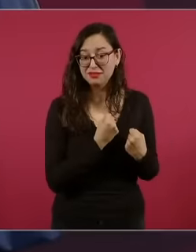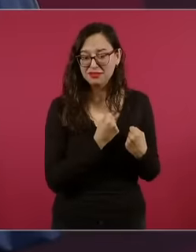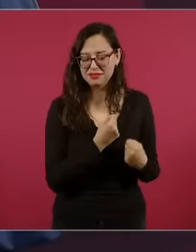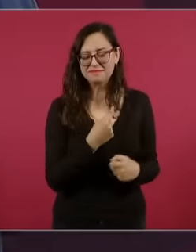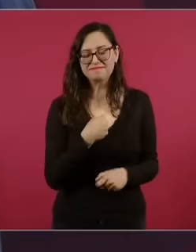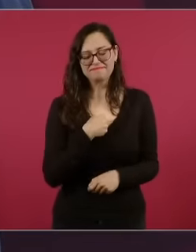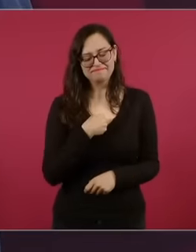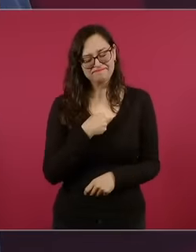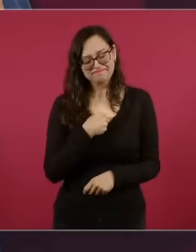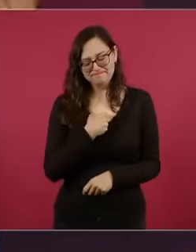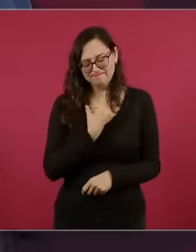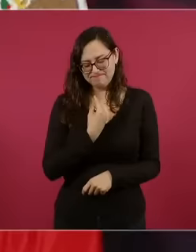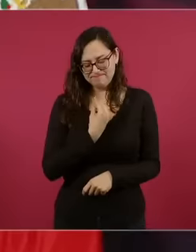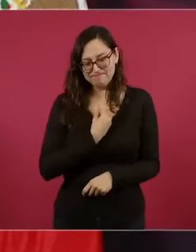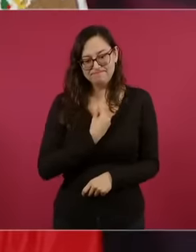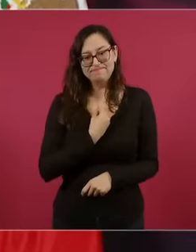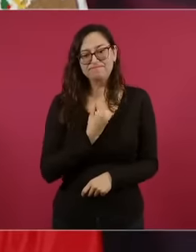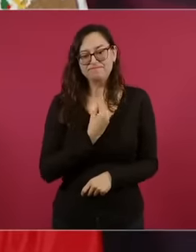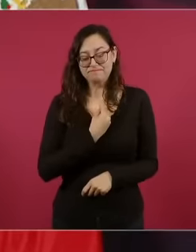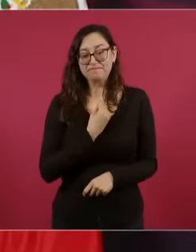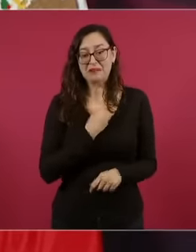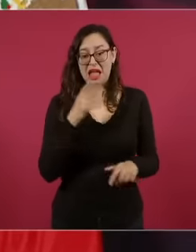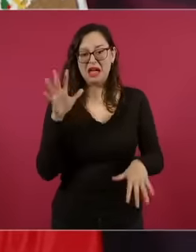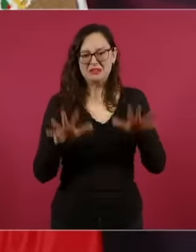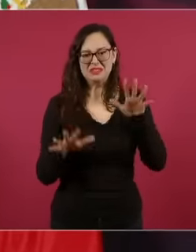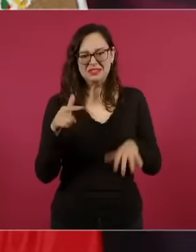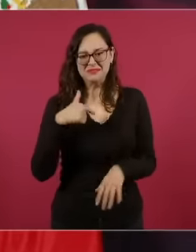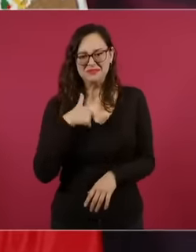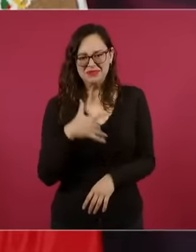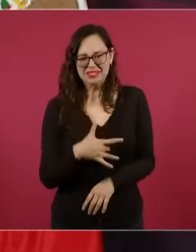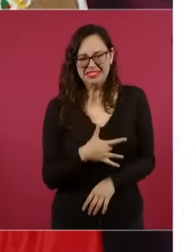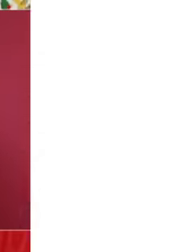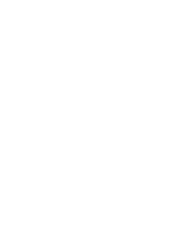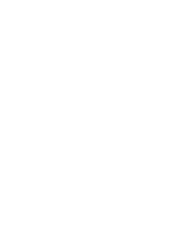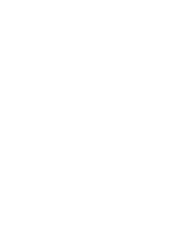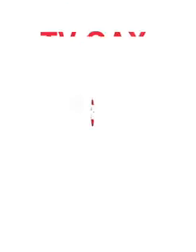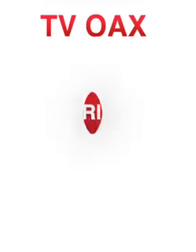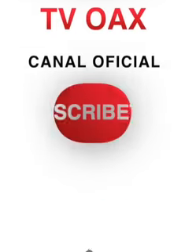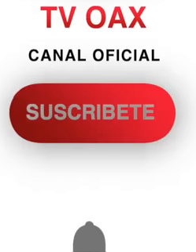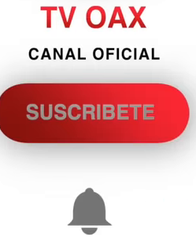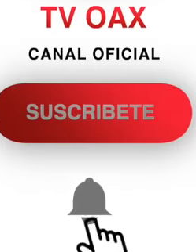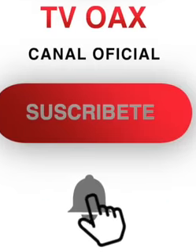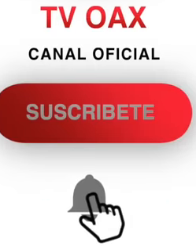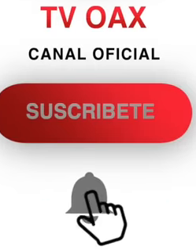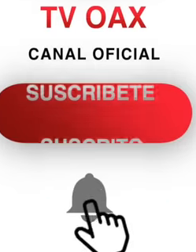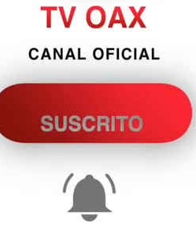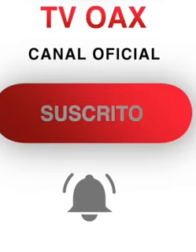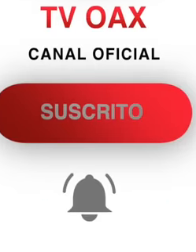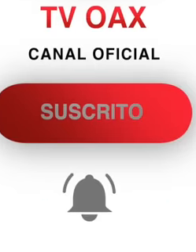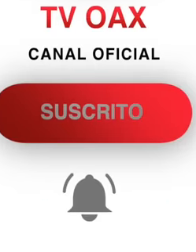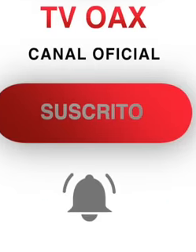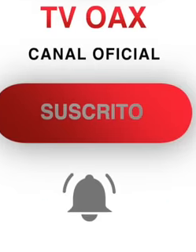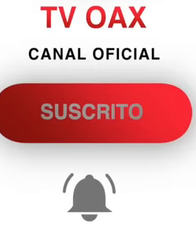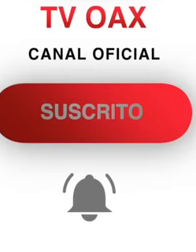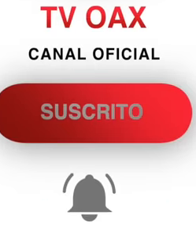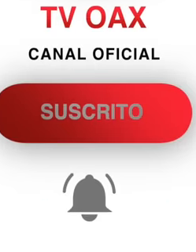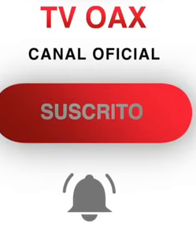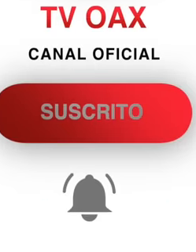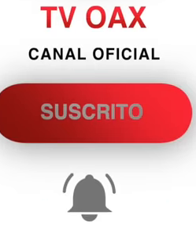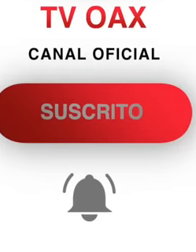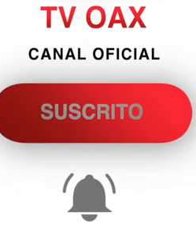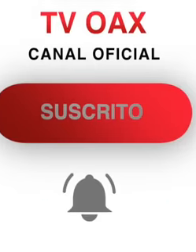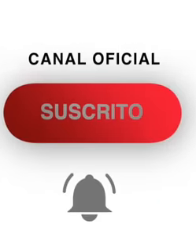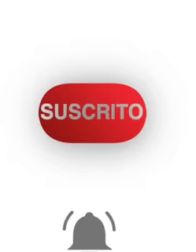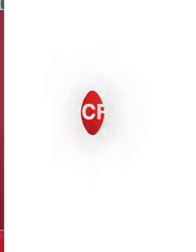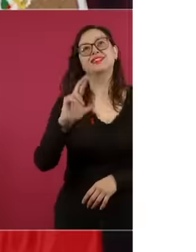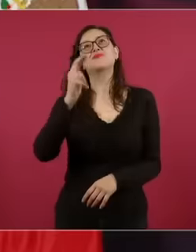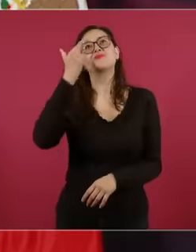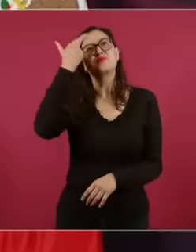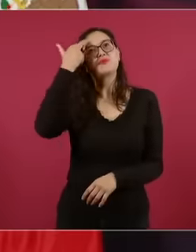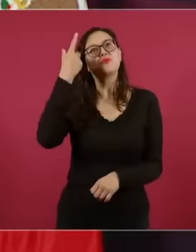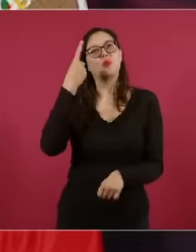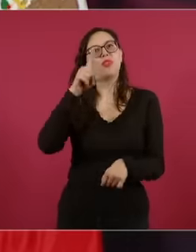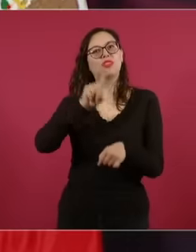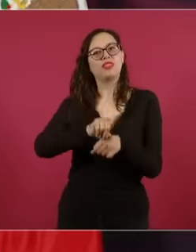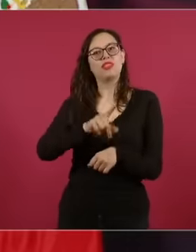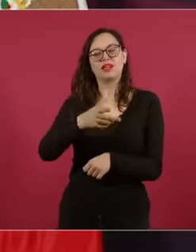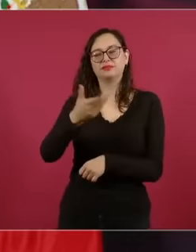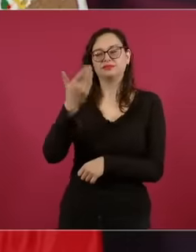but very humiliating I will not forget when I went with the late Arnaldo Córdoba and